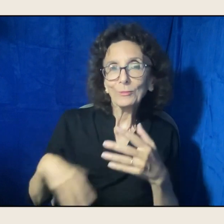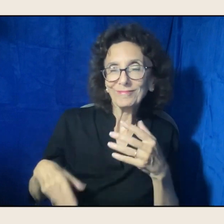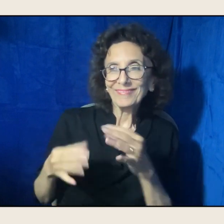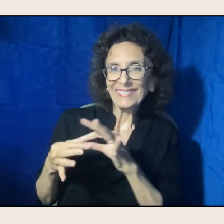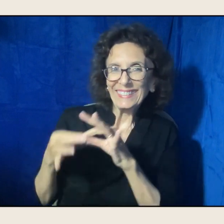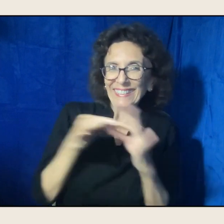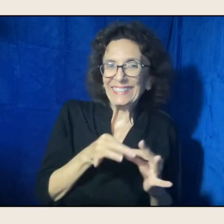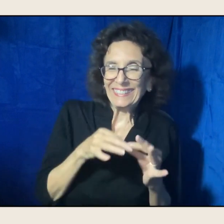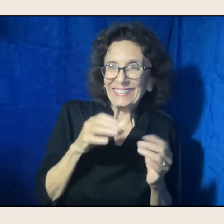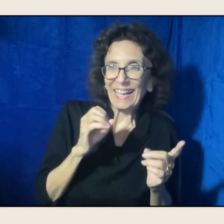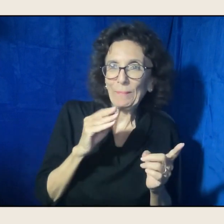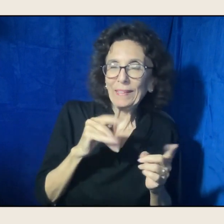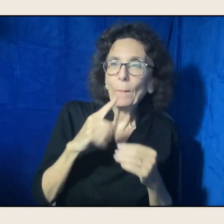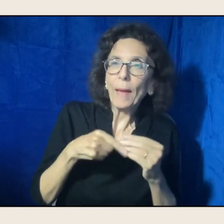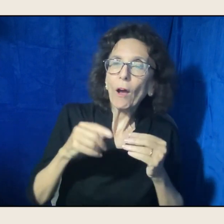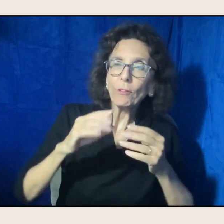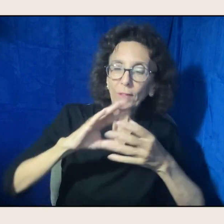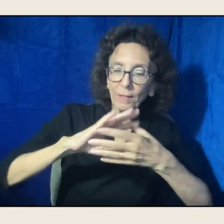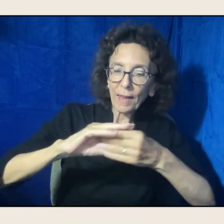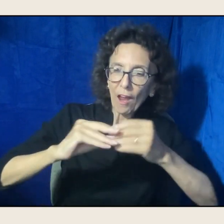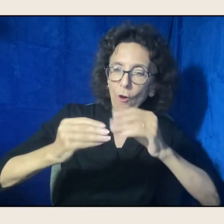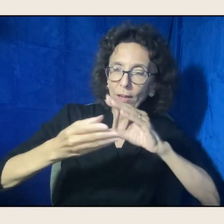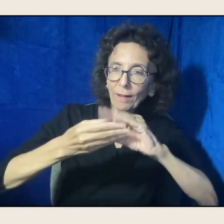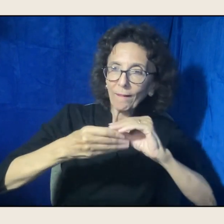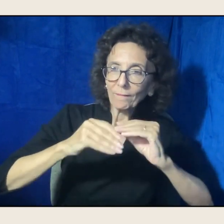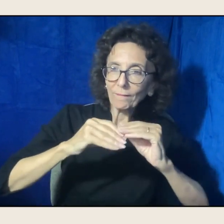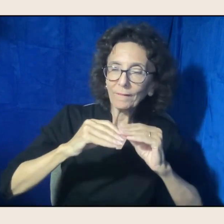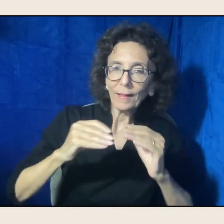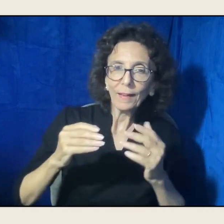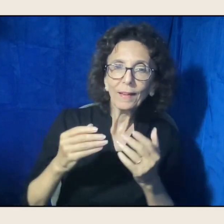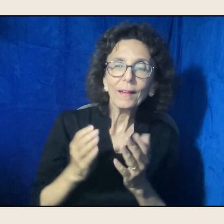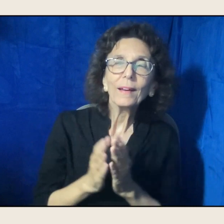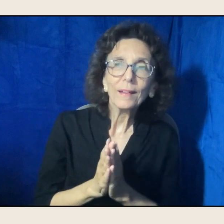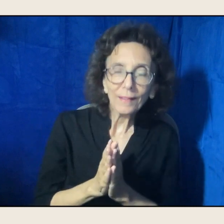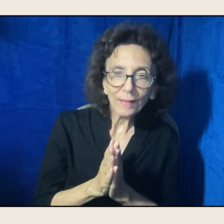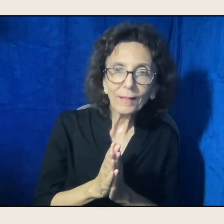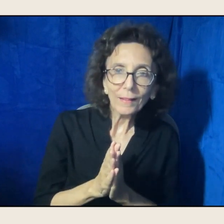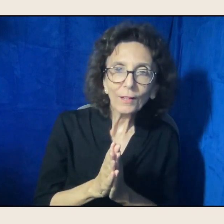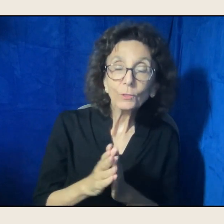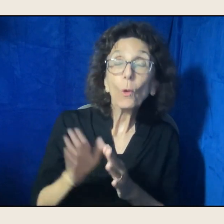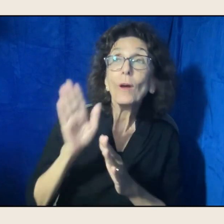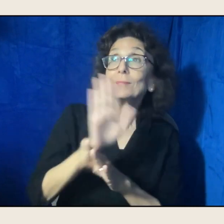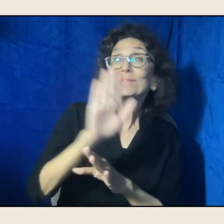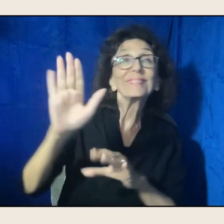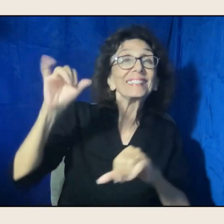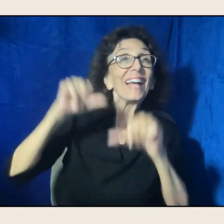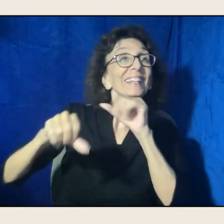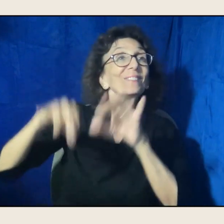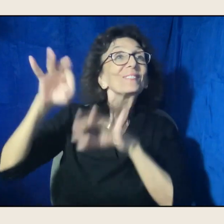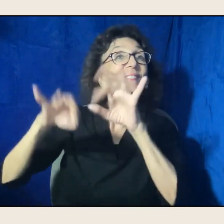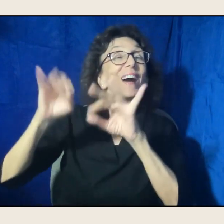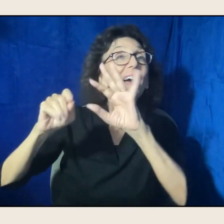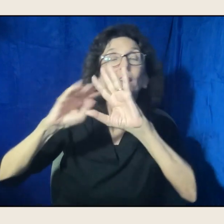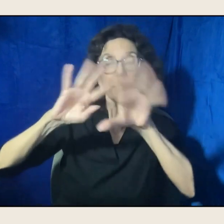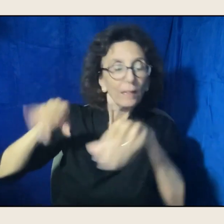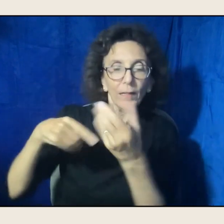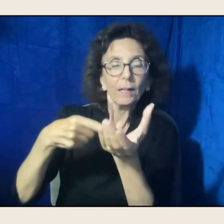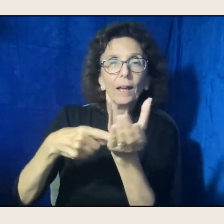and kind of animating this scientific set of findings where we know what the stakes are.